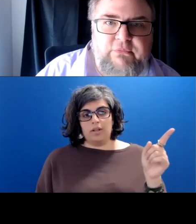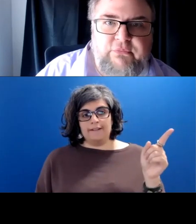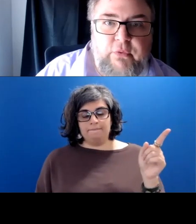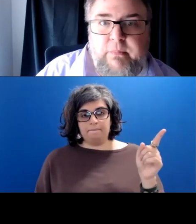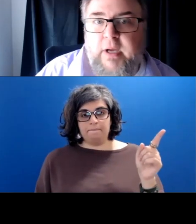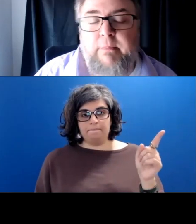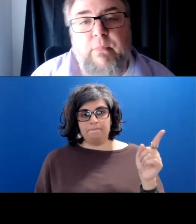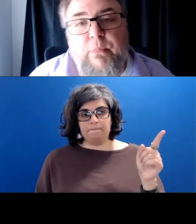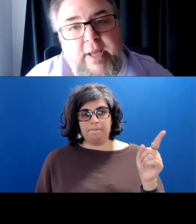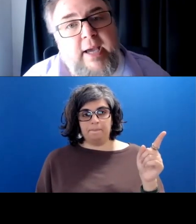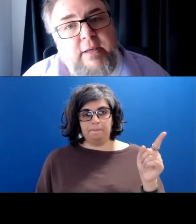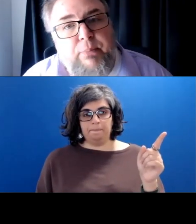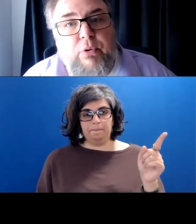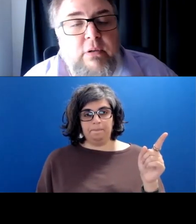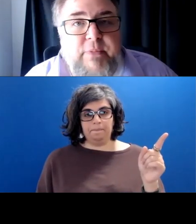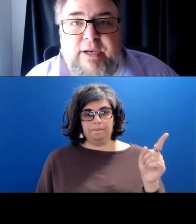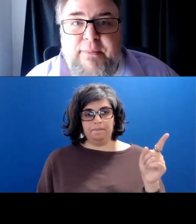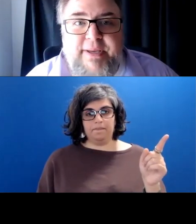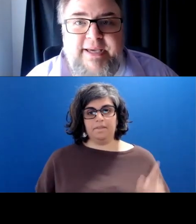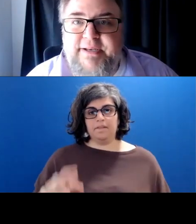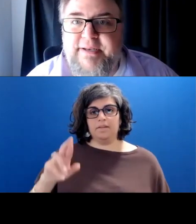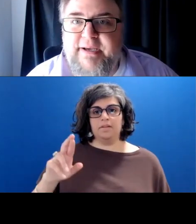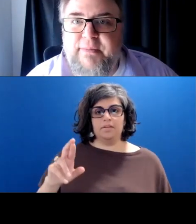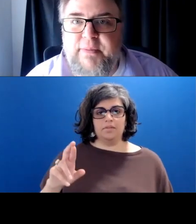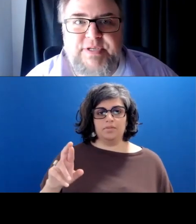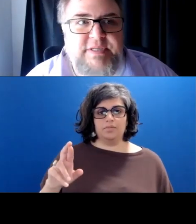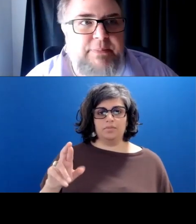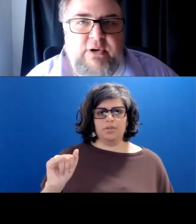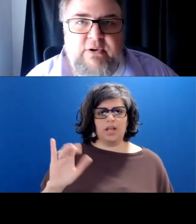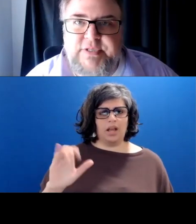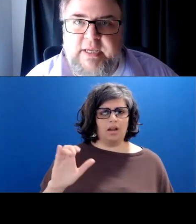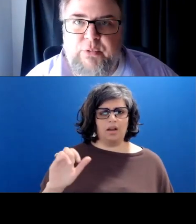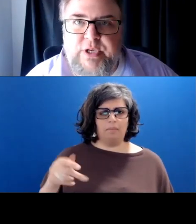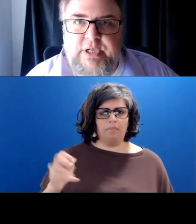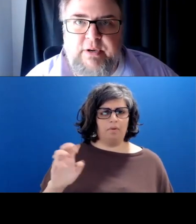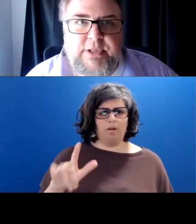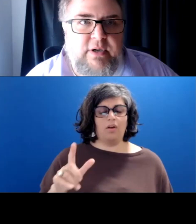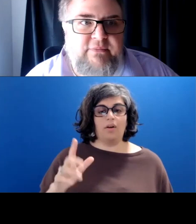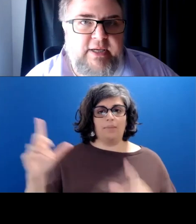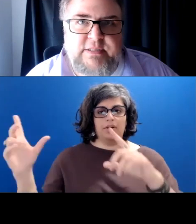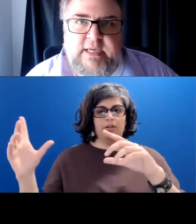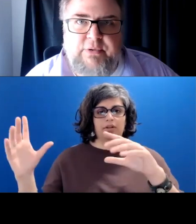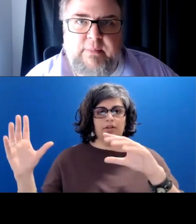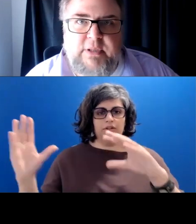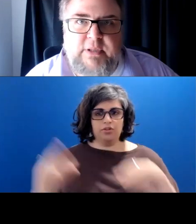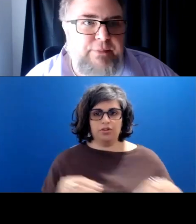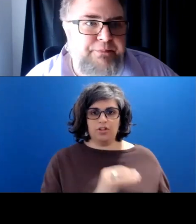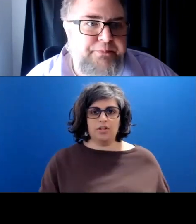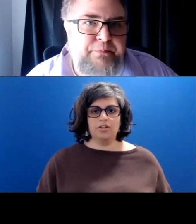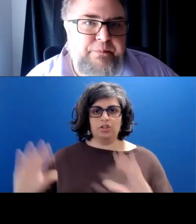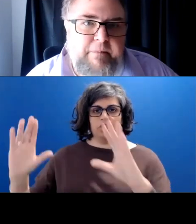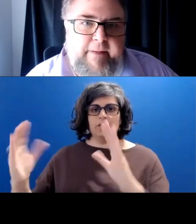of Reaca Pearl, and let me just stop sharing for a second and re-share to make sure I've got the sound coming through.